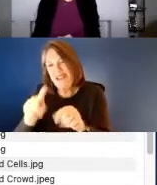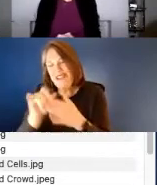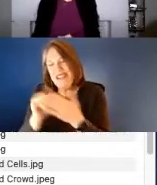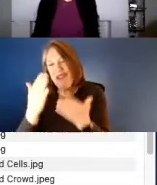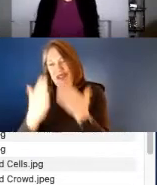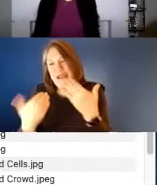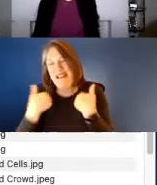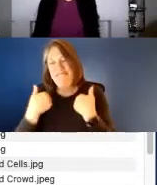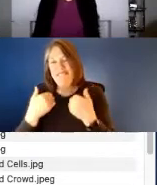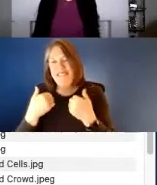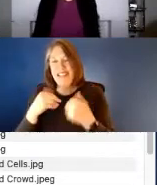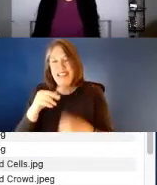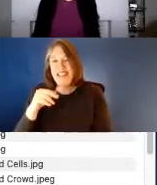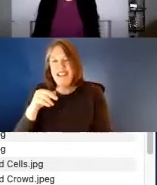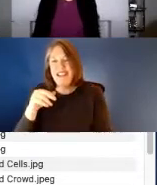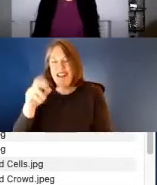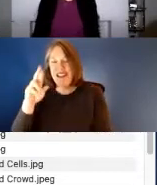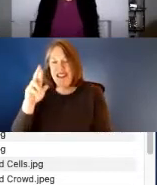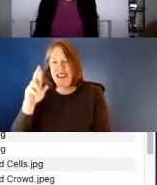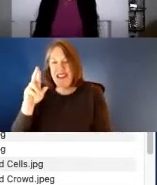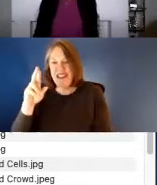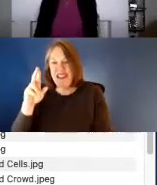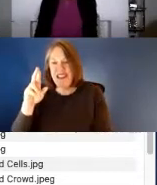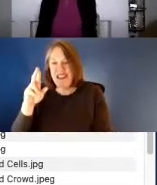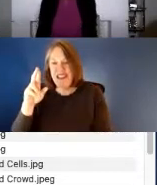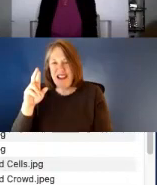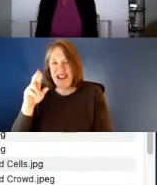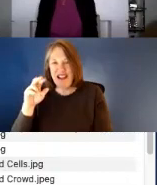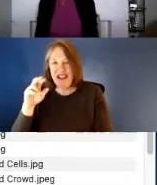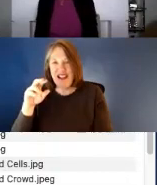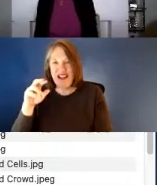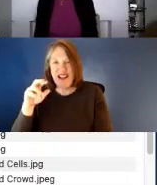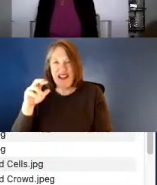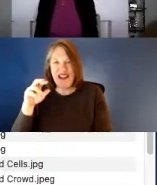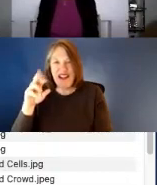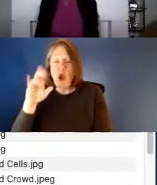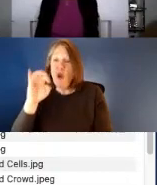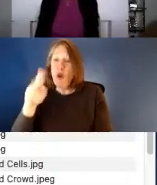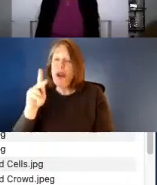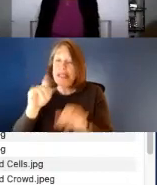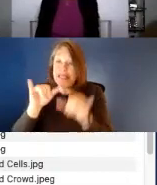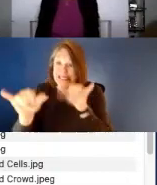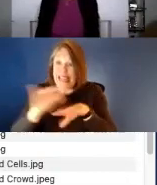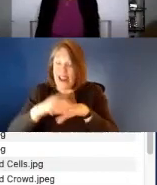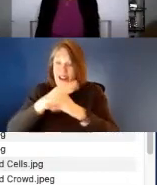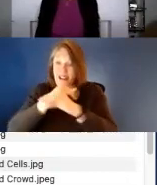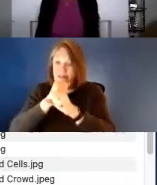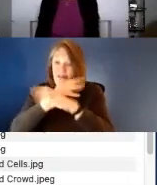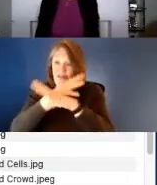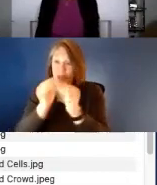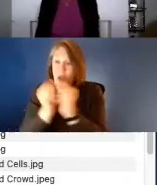07:26:13 >> FELICE LEVINE: Rick, stay on the video with us and let's try to answer any